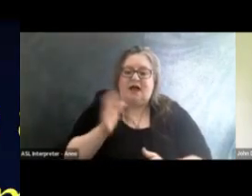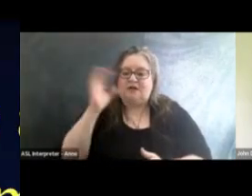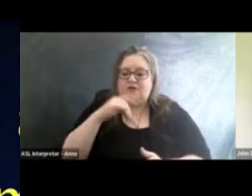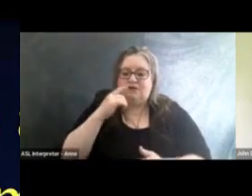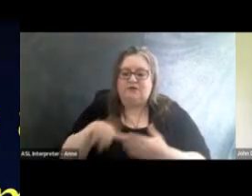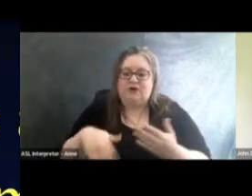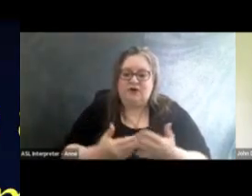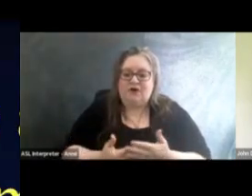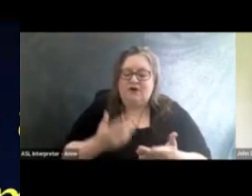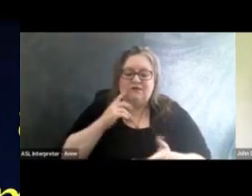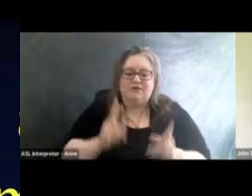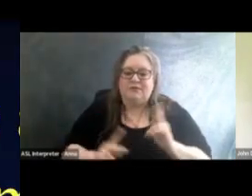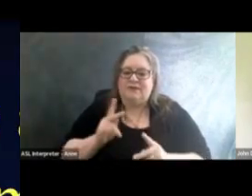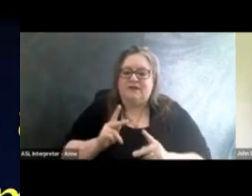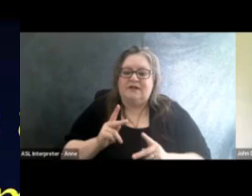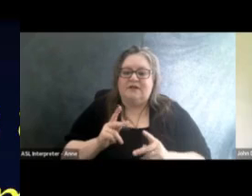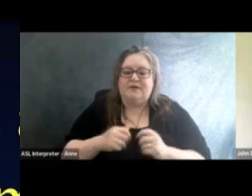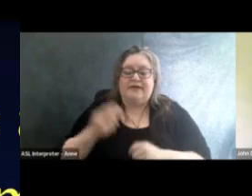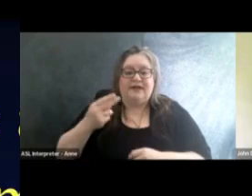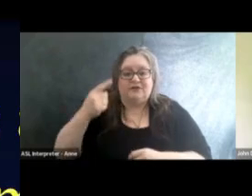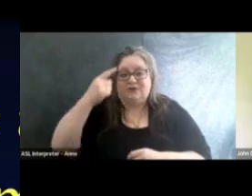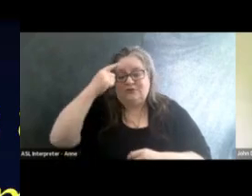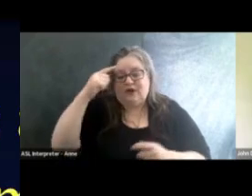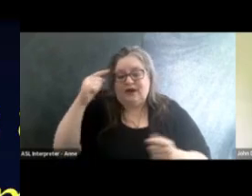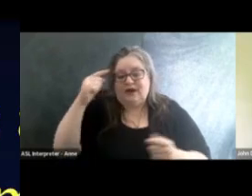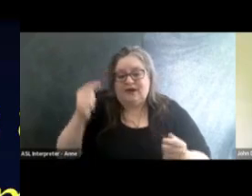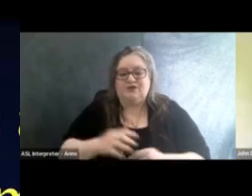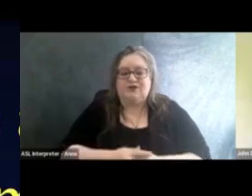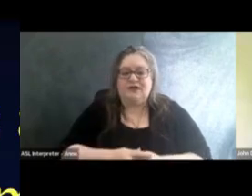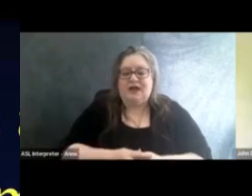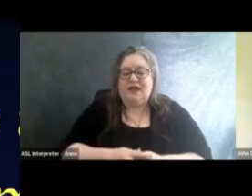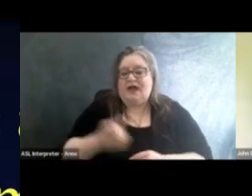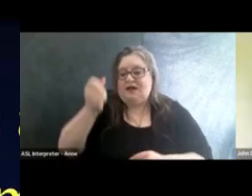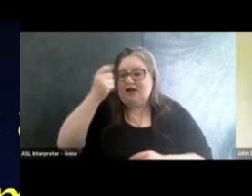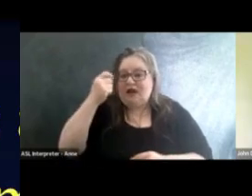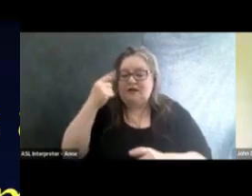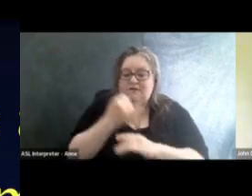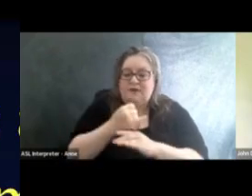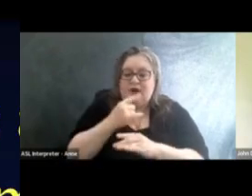somebody with a history of brain injury and and cognitive impairment to end up being kind